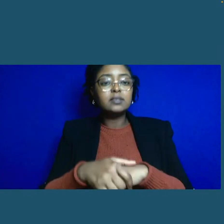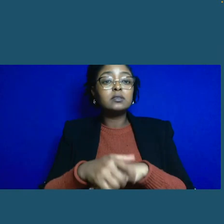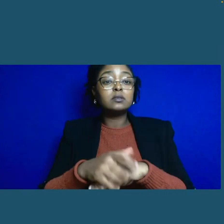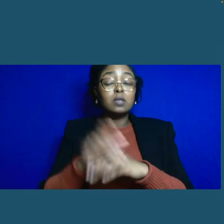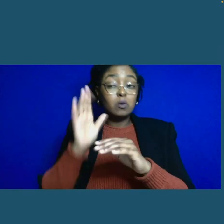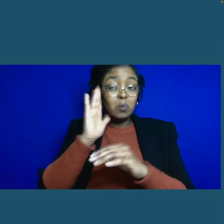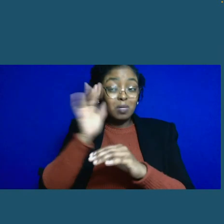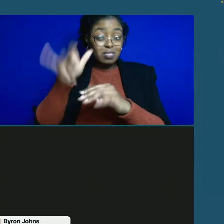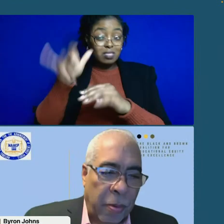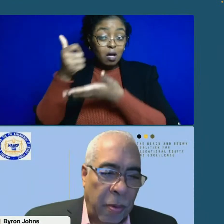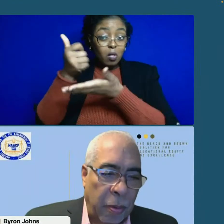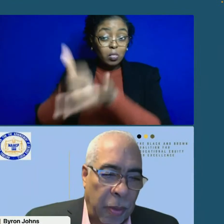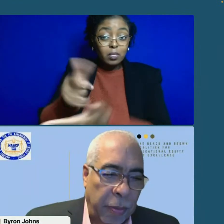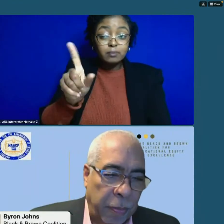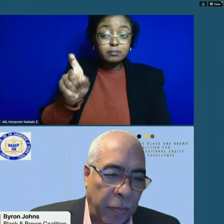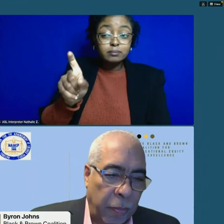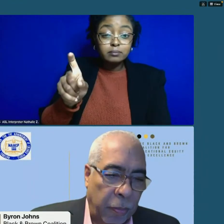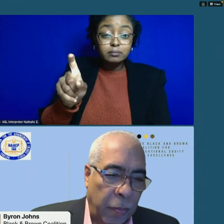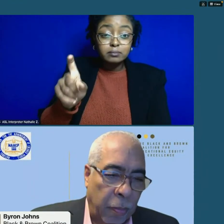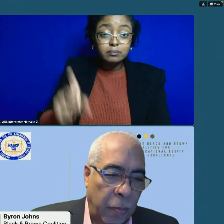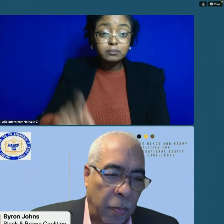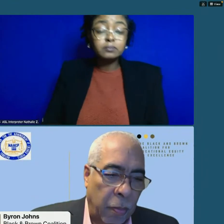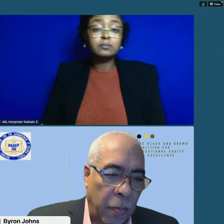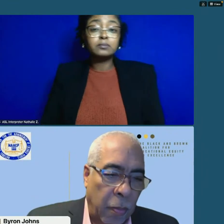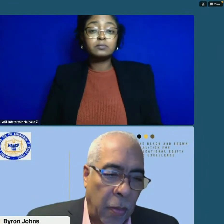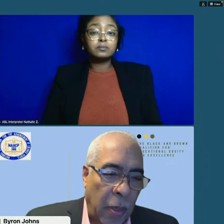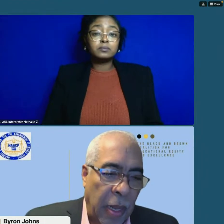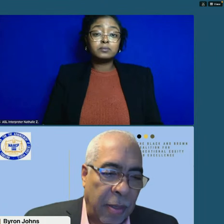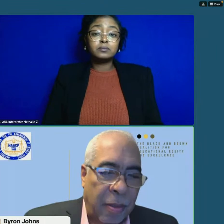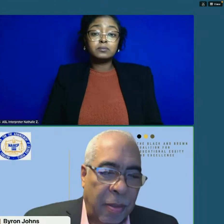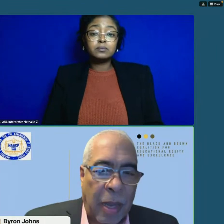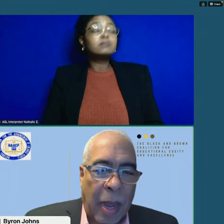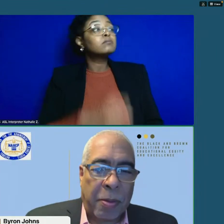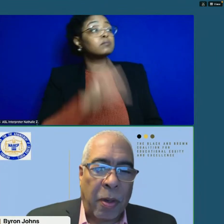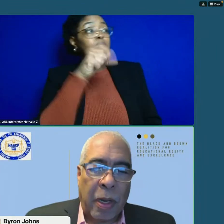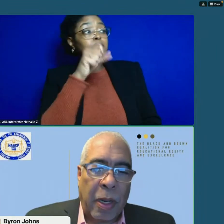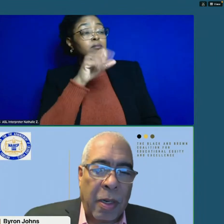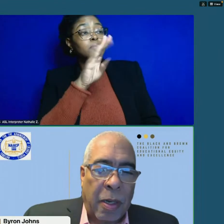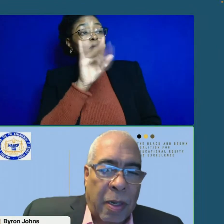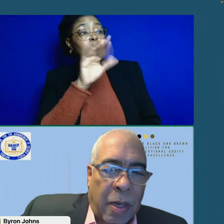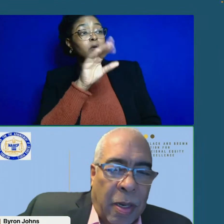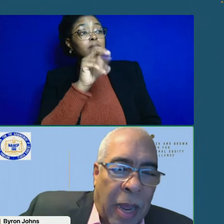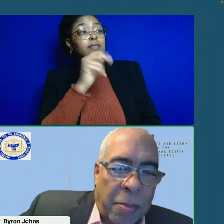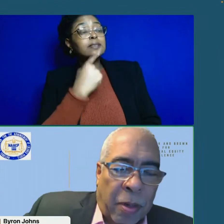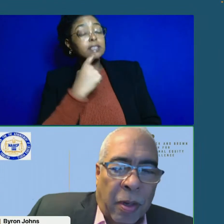shared with us this evening. So